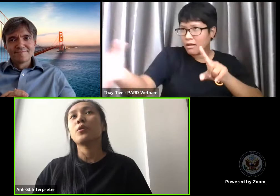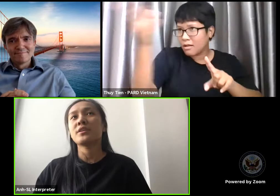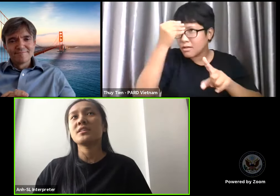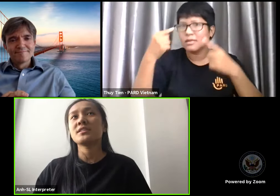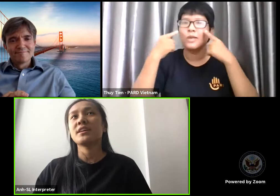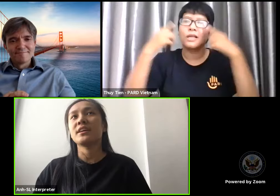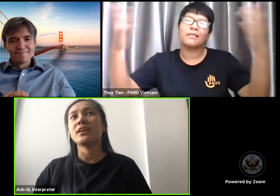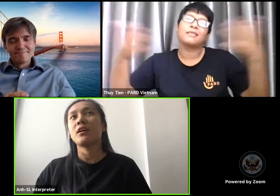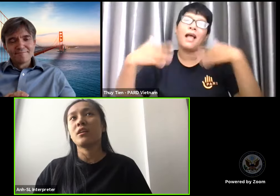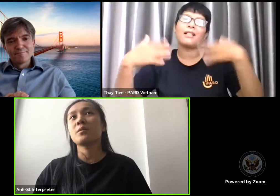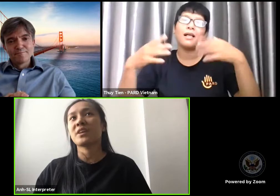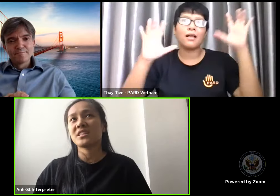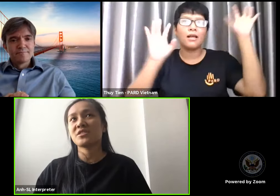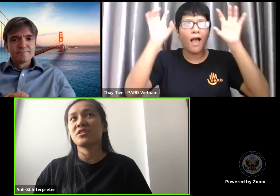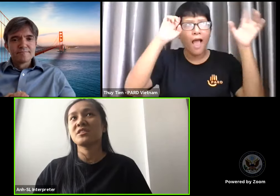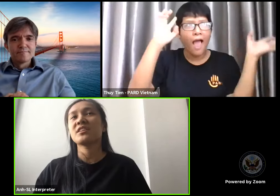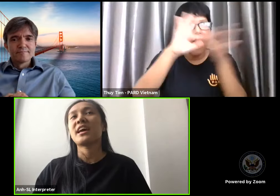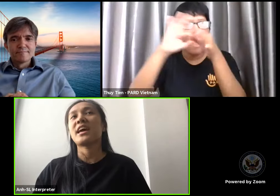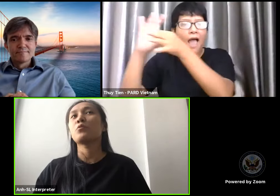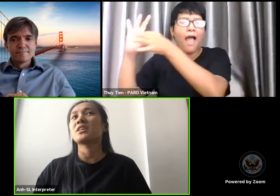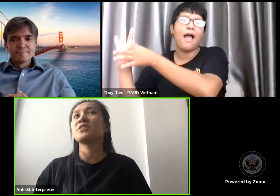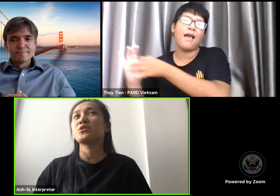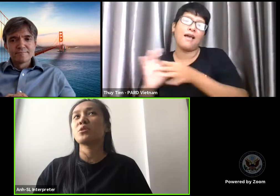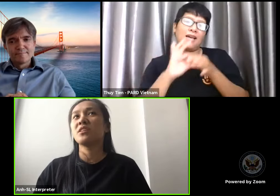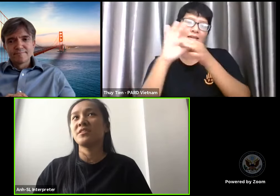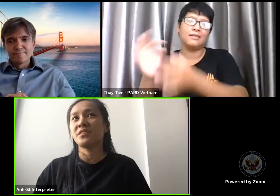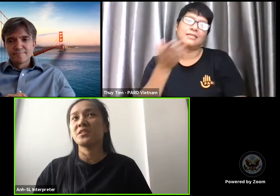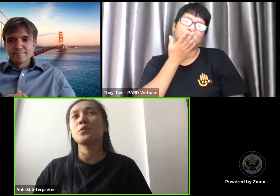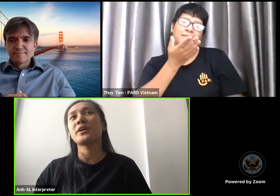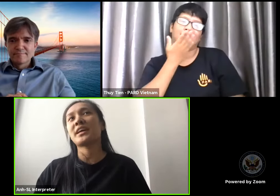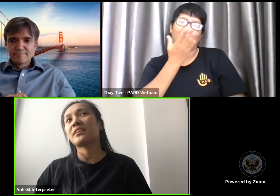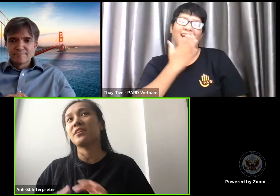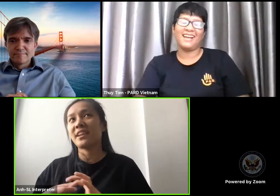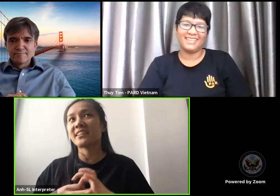already seeing a lot of gestures, and we are visual learners so we can connect